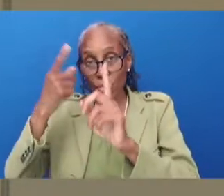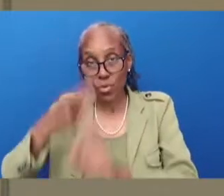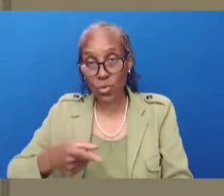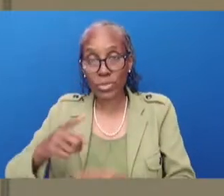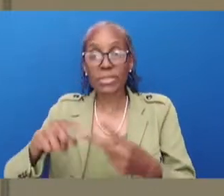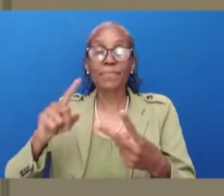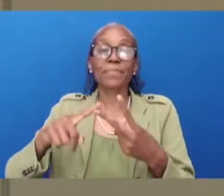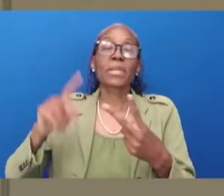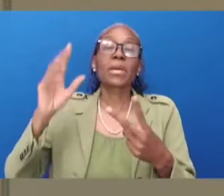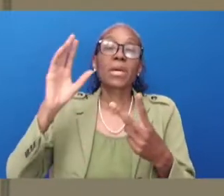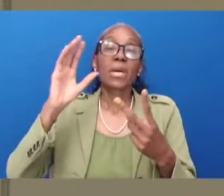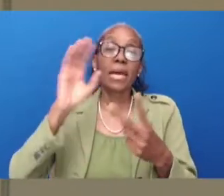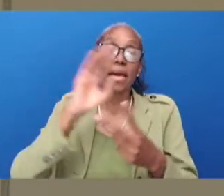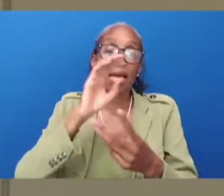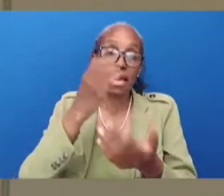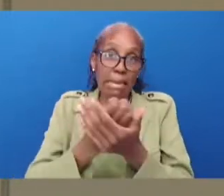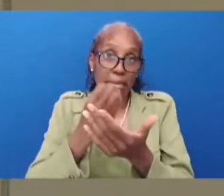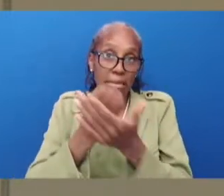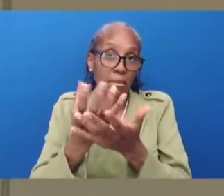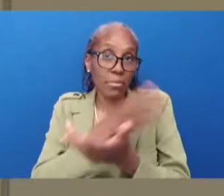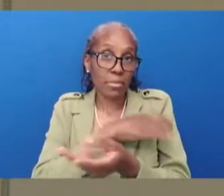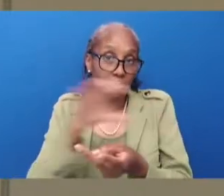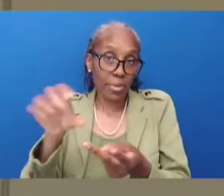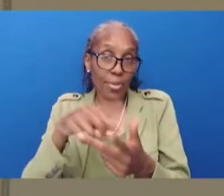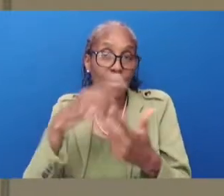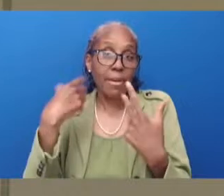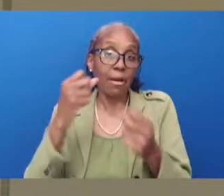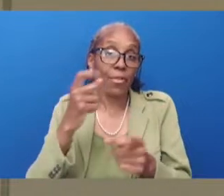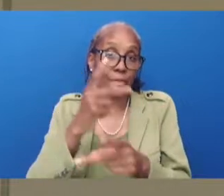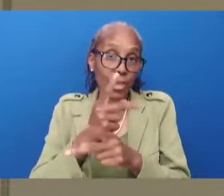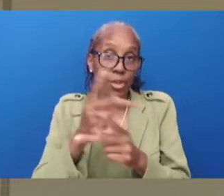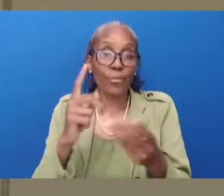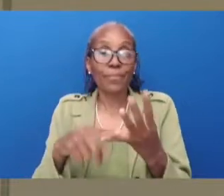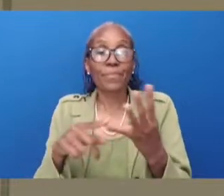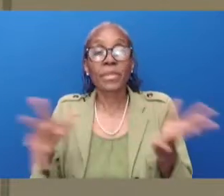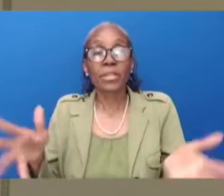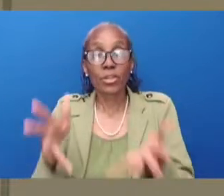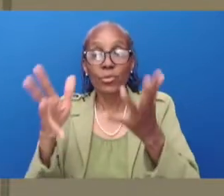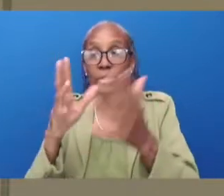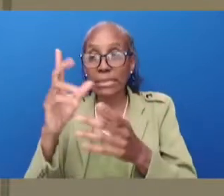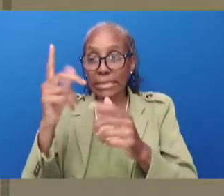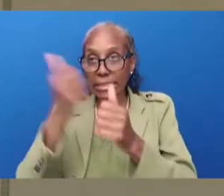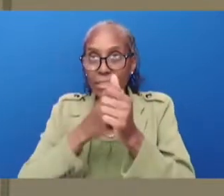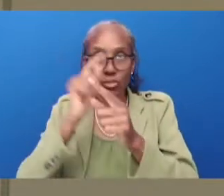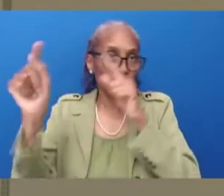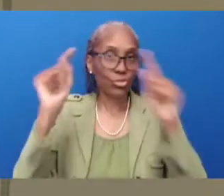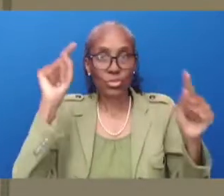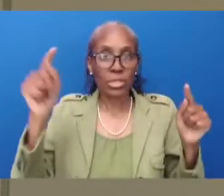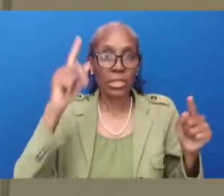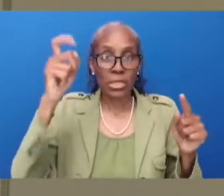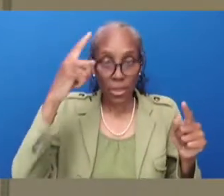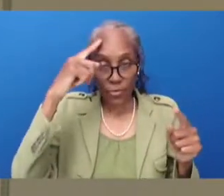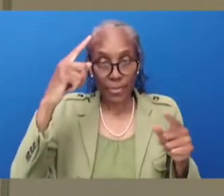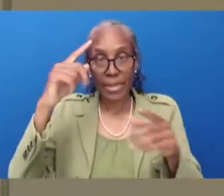AND YOUTH AND SENIOR ENGAGEMENT,